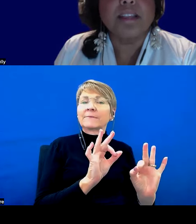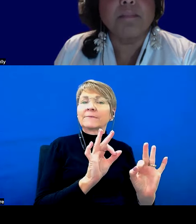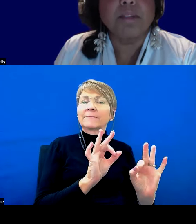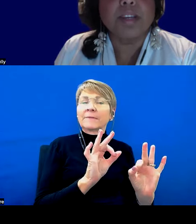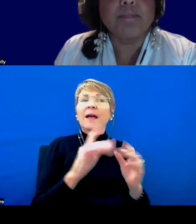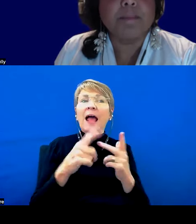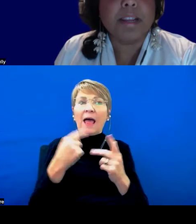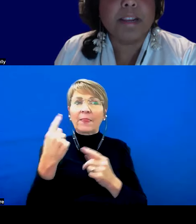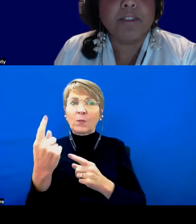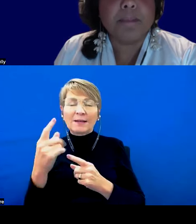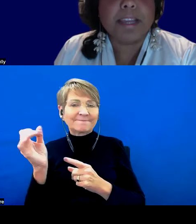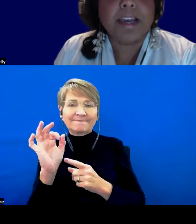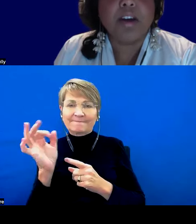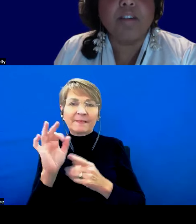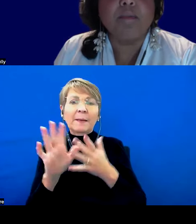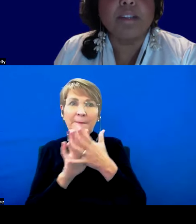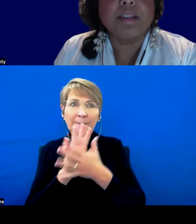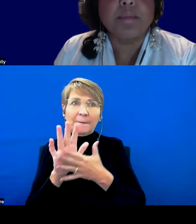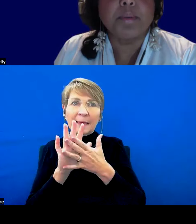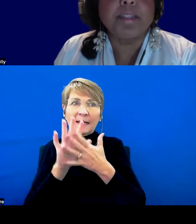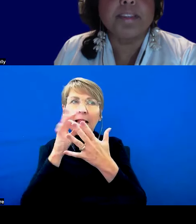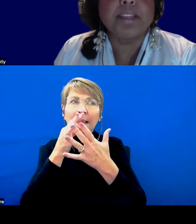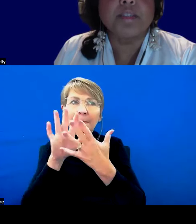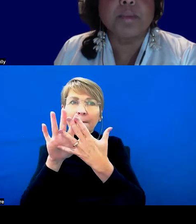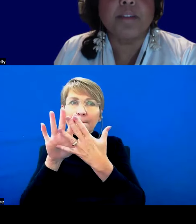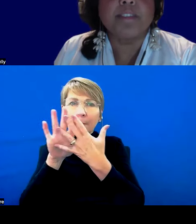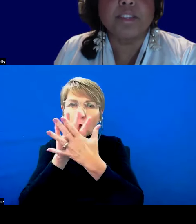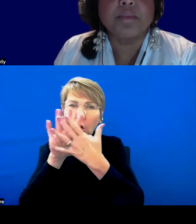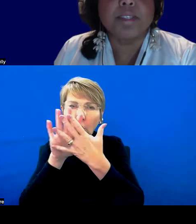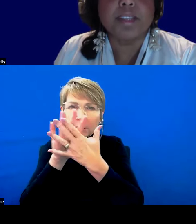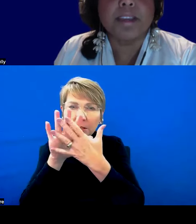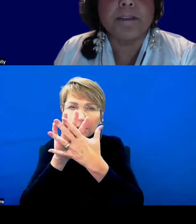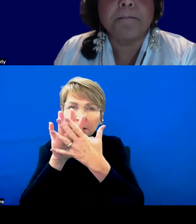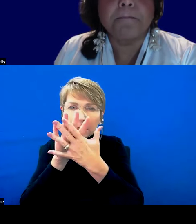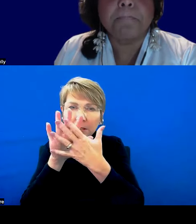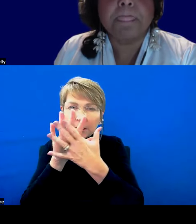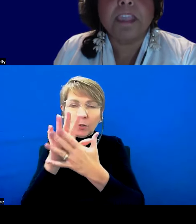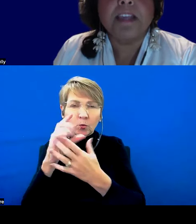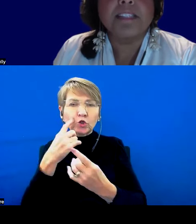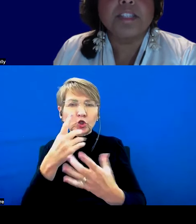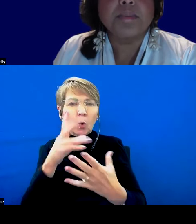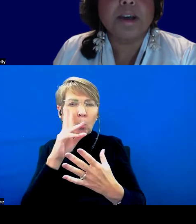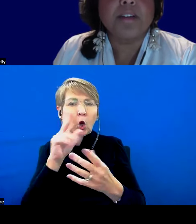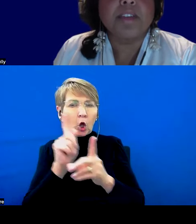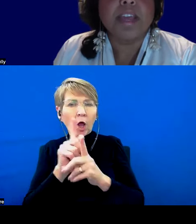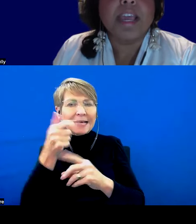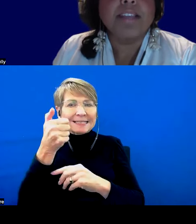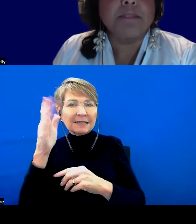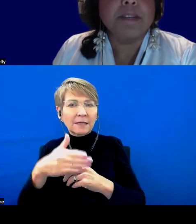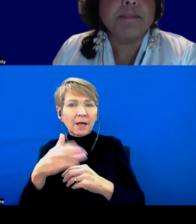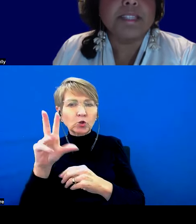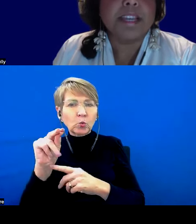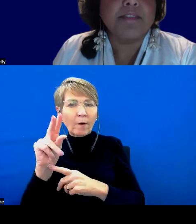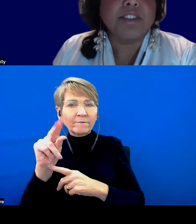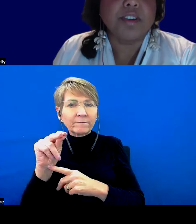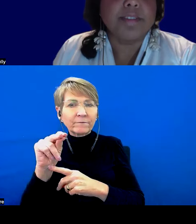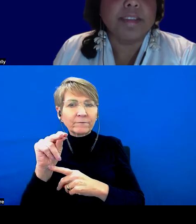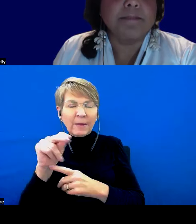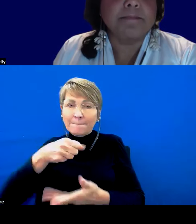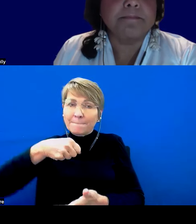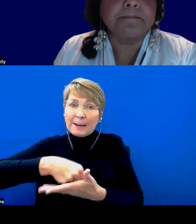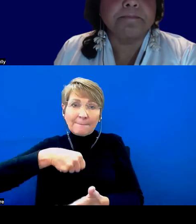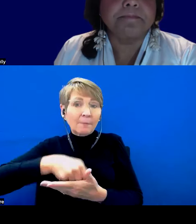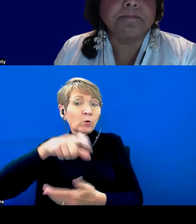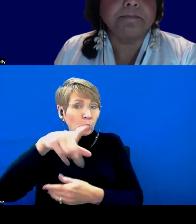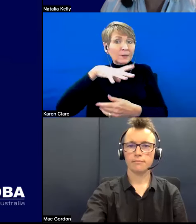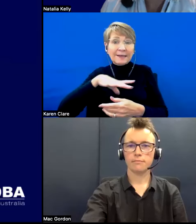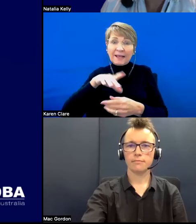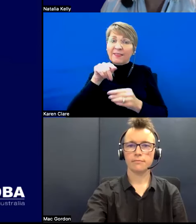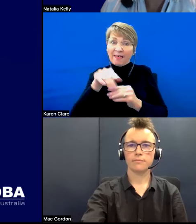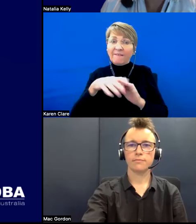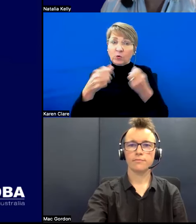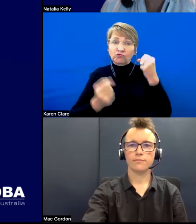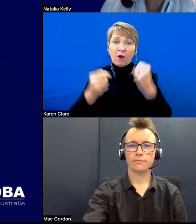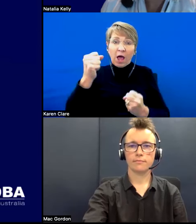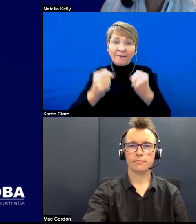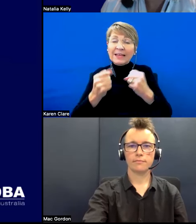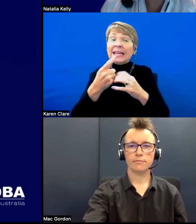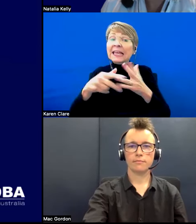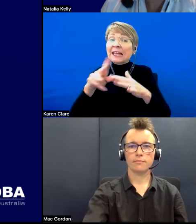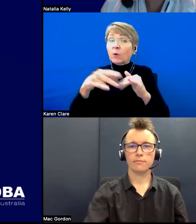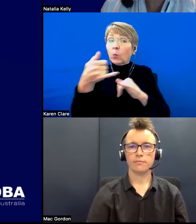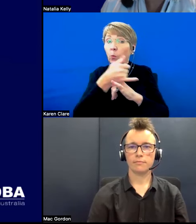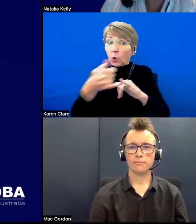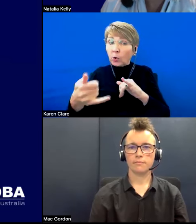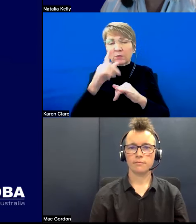blurred replica of what someone with 6/12 vision would see. 6/12 is minimum standard for driving.